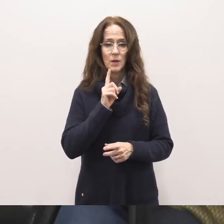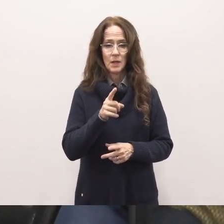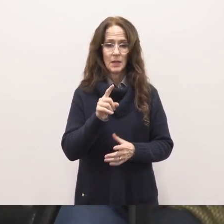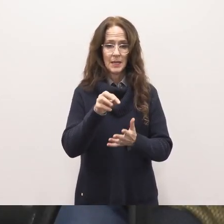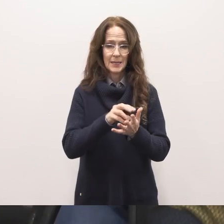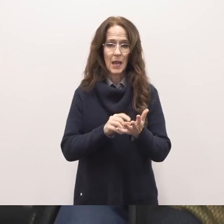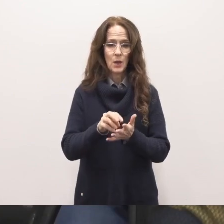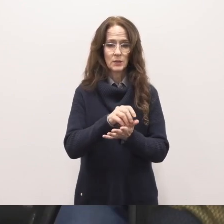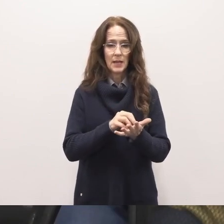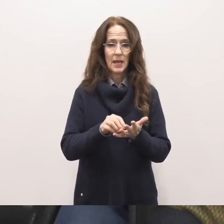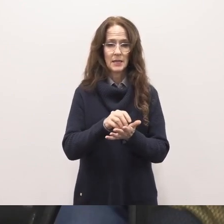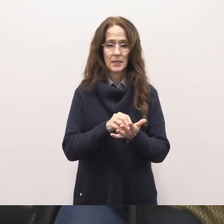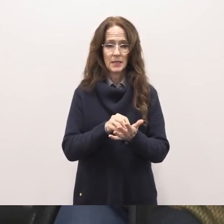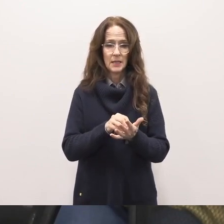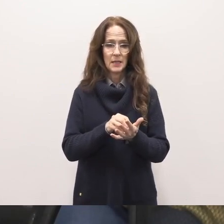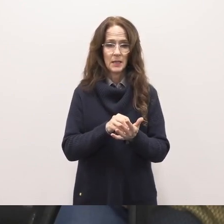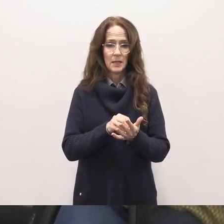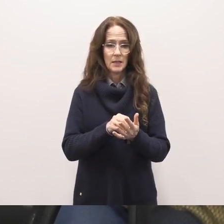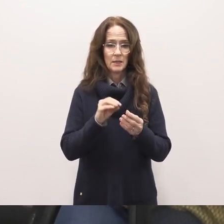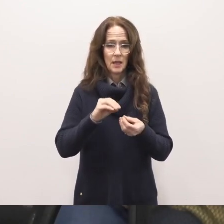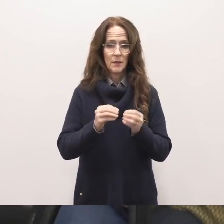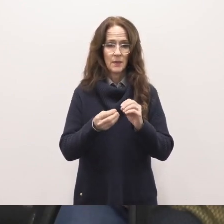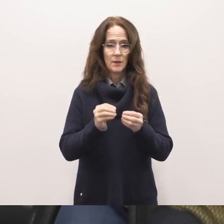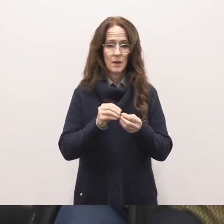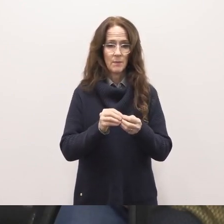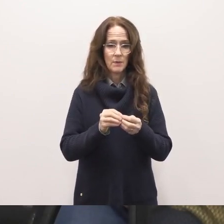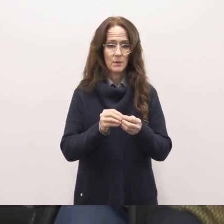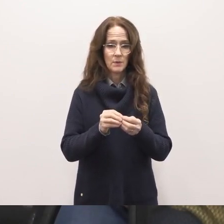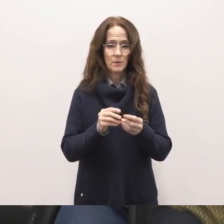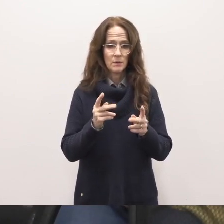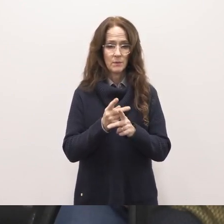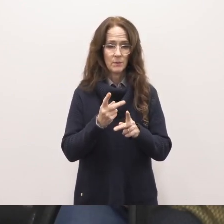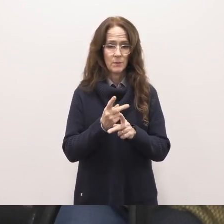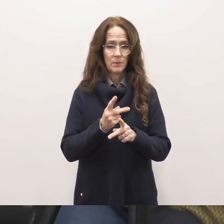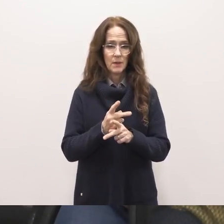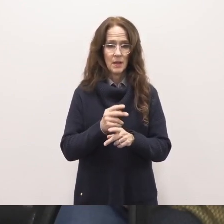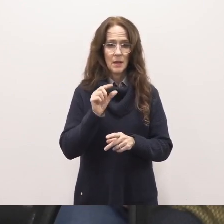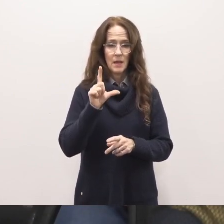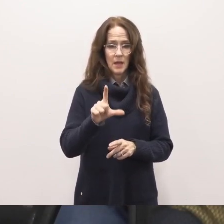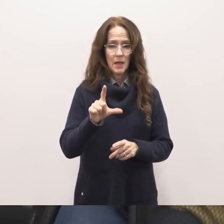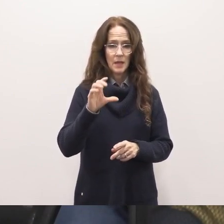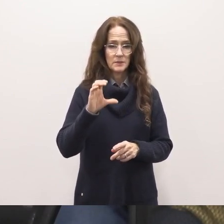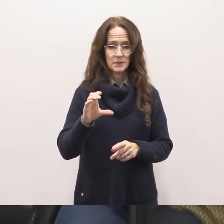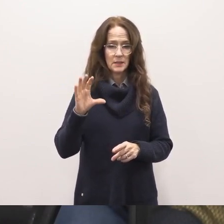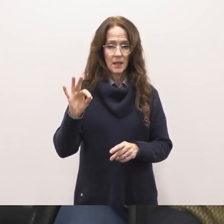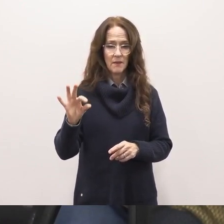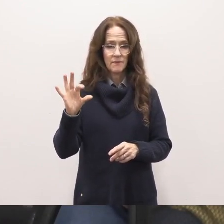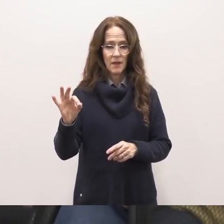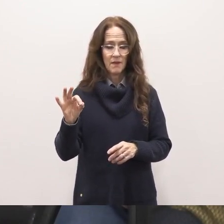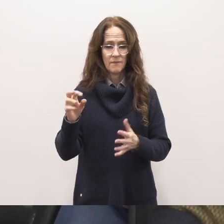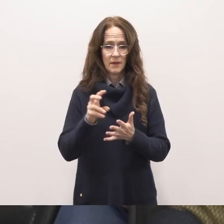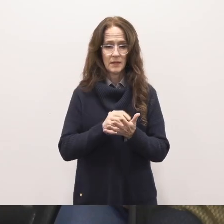as those numbers work through the LCFF calculation. There's nothing impacting current year,